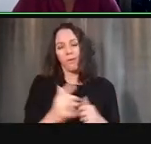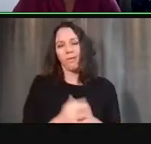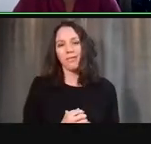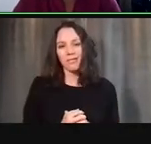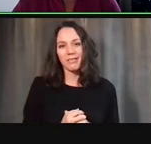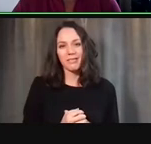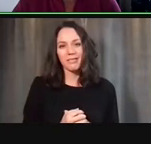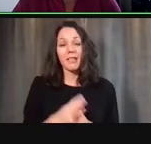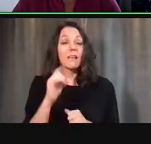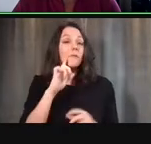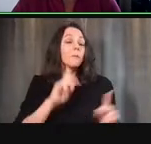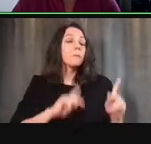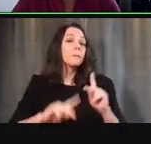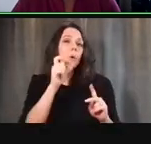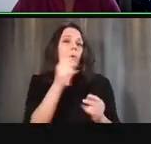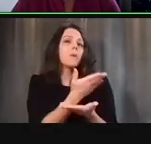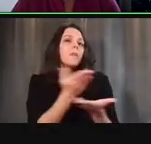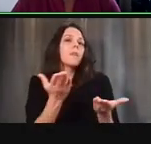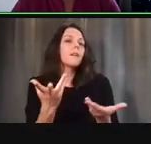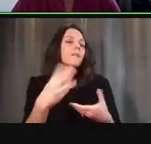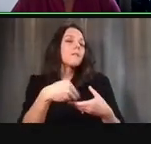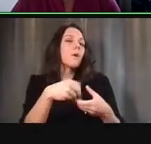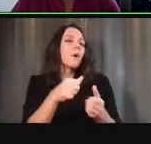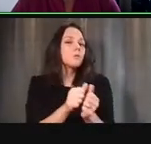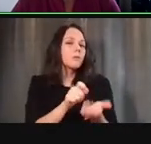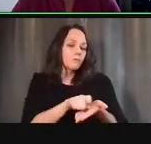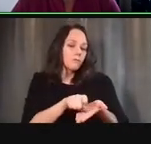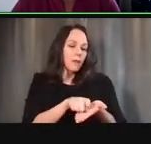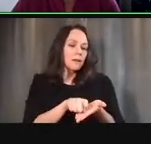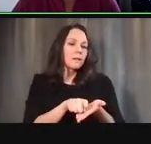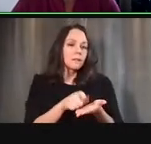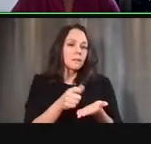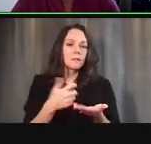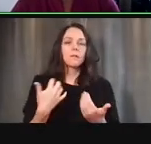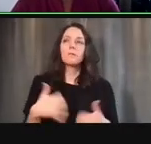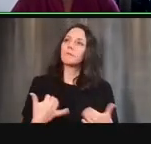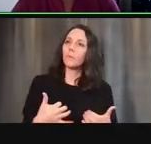participating in the writing of it, being able to have that access without